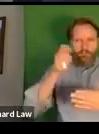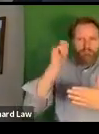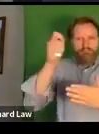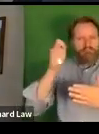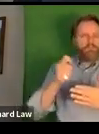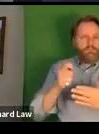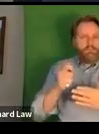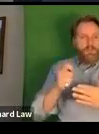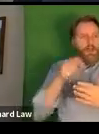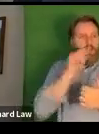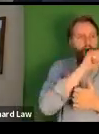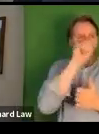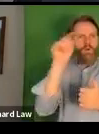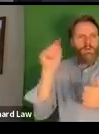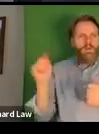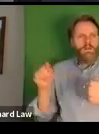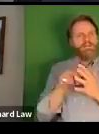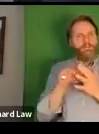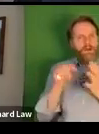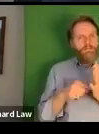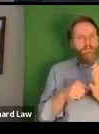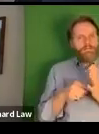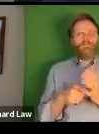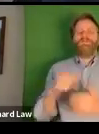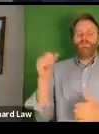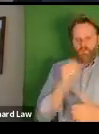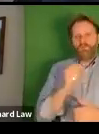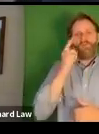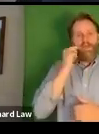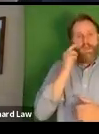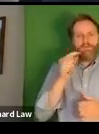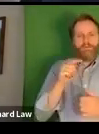that we've take an advice on and simultaneously approach the Cabinet